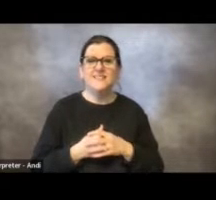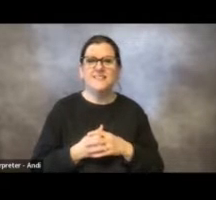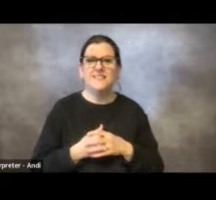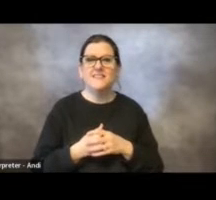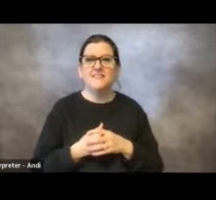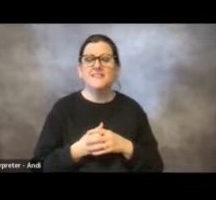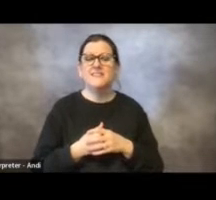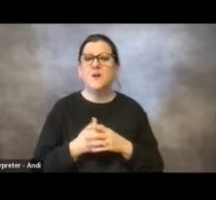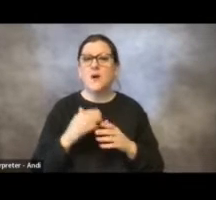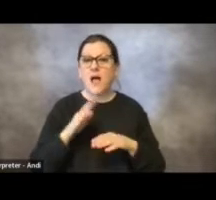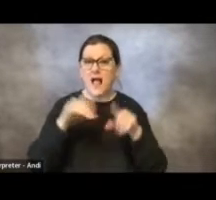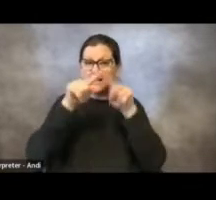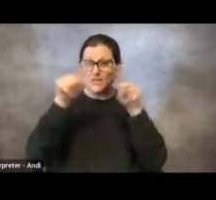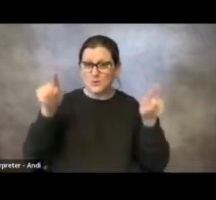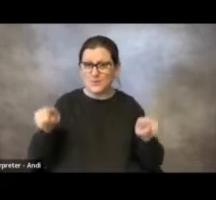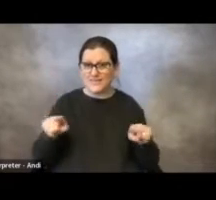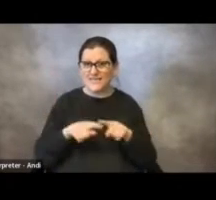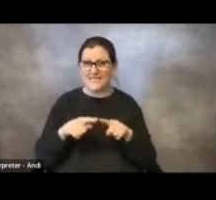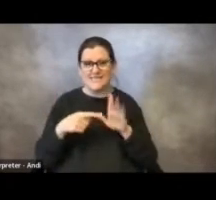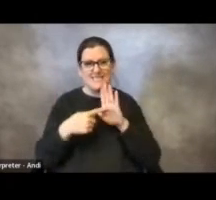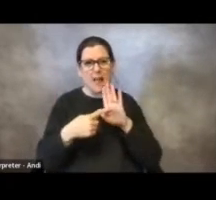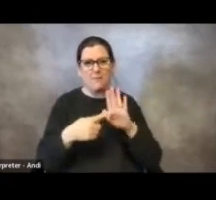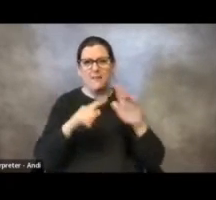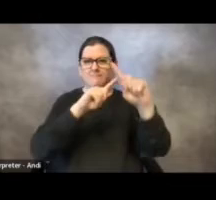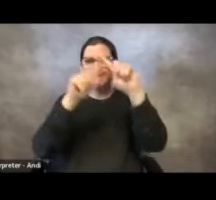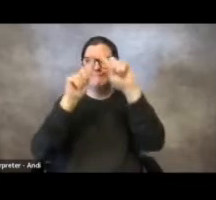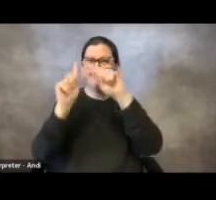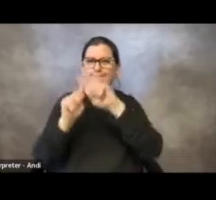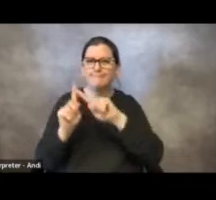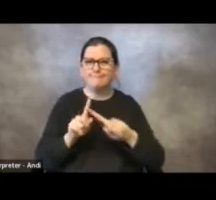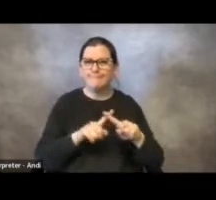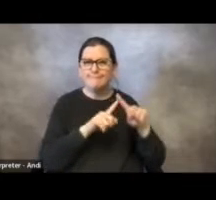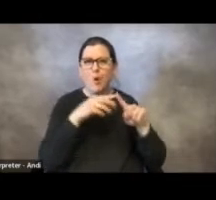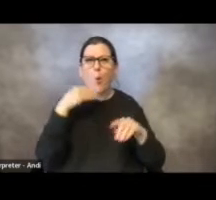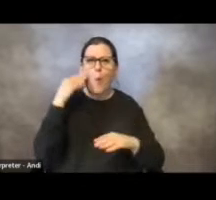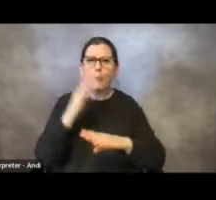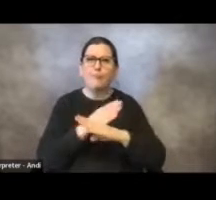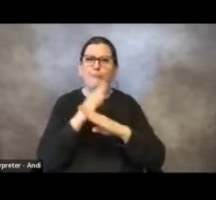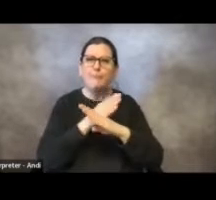the screen is a sample of the types of home makeover shows that you find on TV right now.